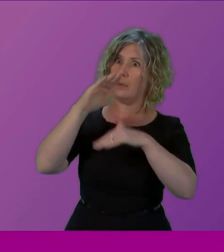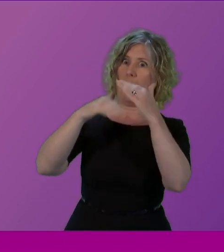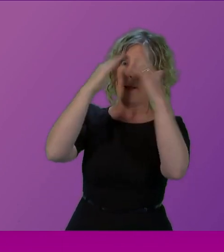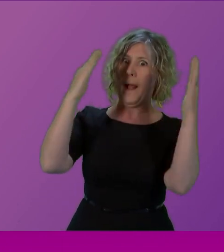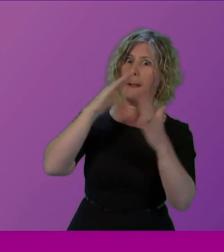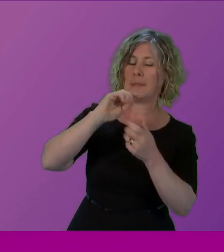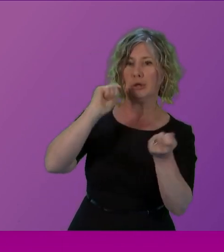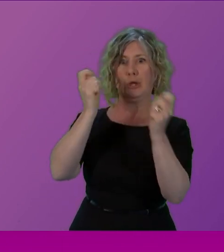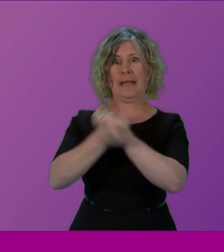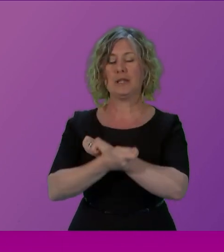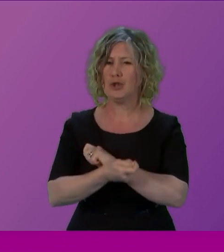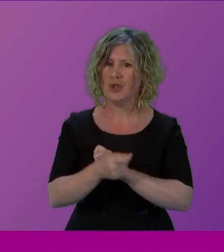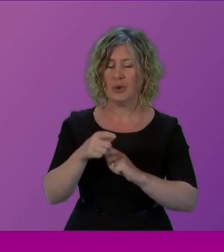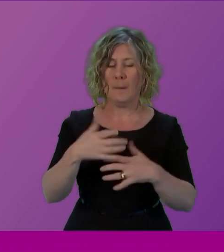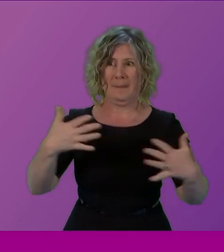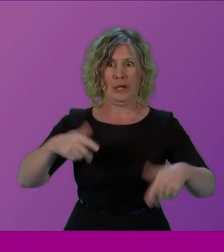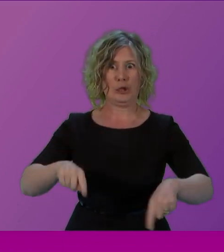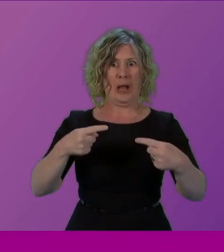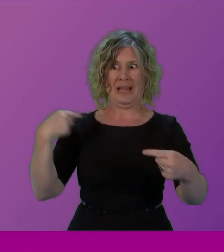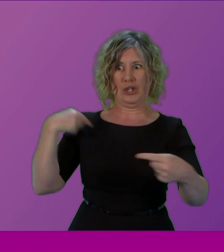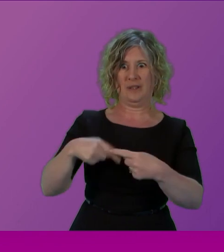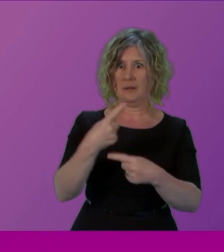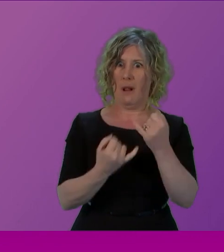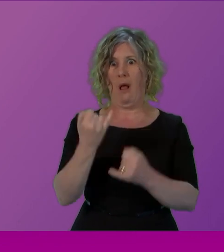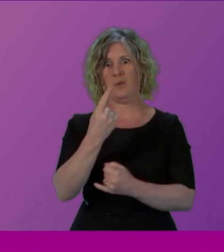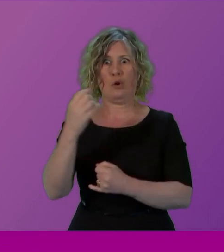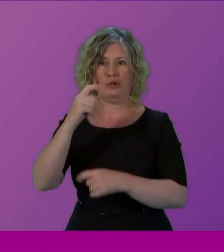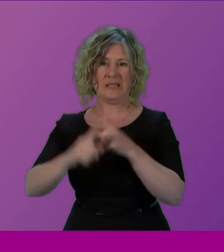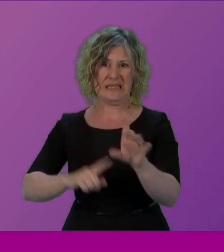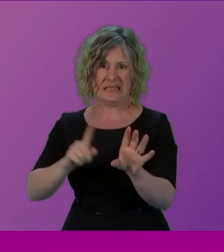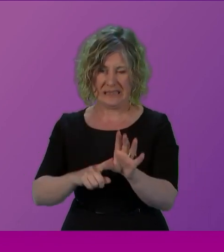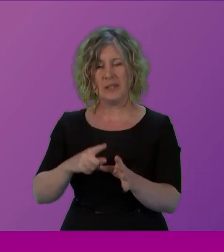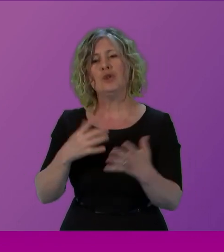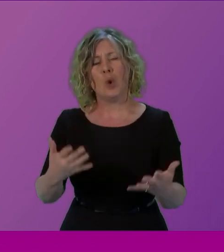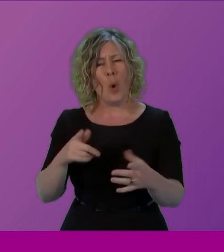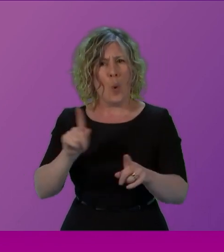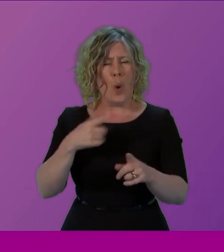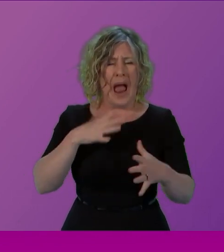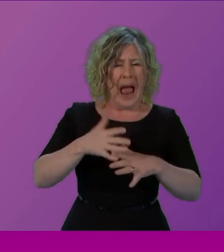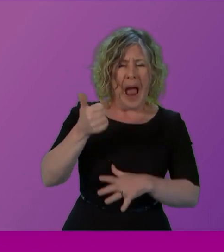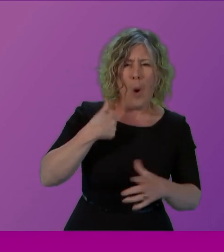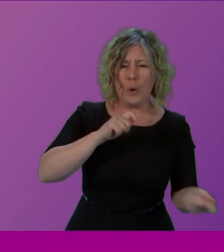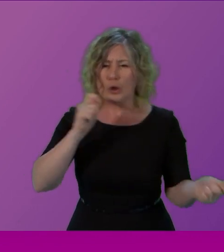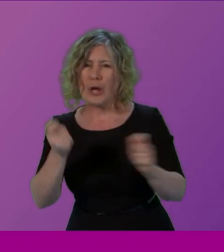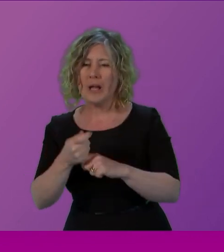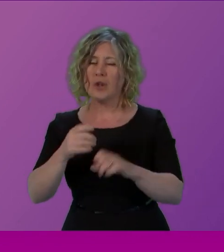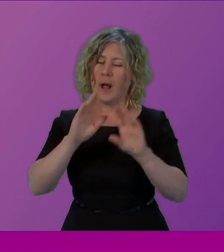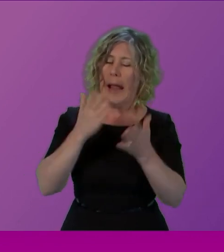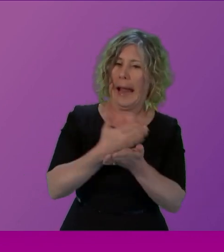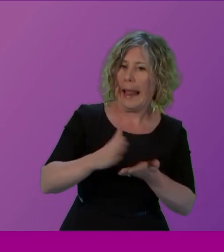We have also shown how we can lead from the front in transforming our energy supply for a clean, green, renewables future.